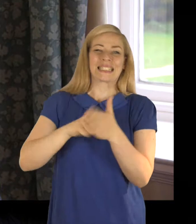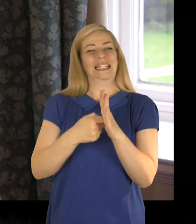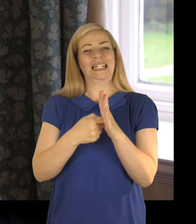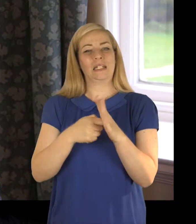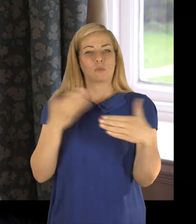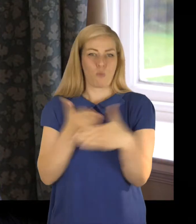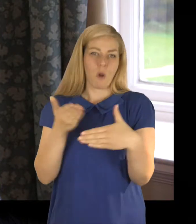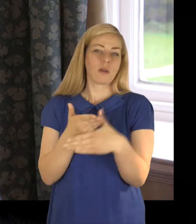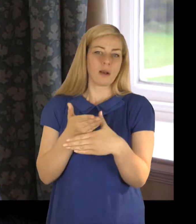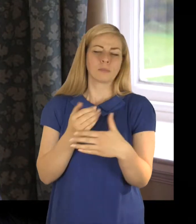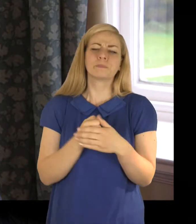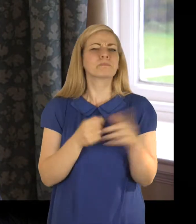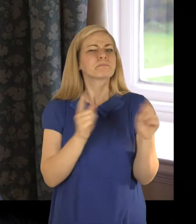Interviewer: What did they do to help you?